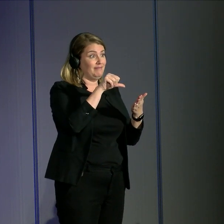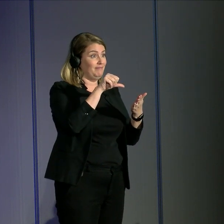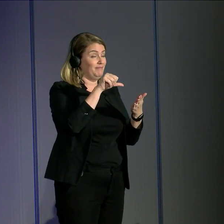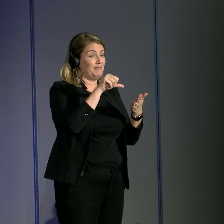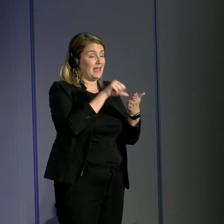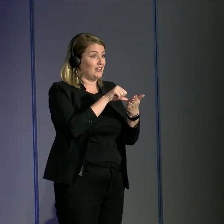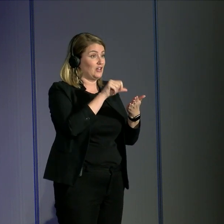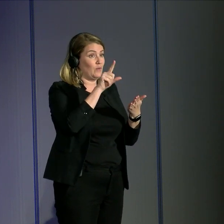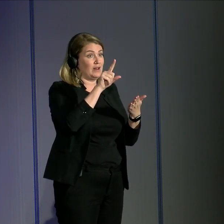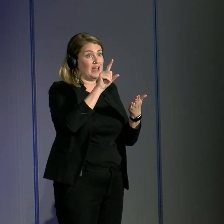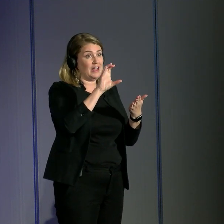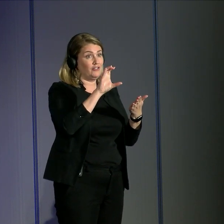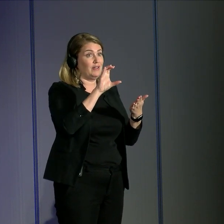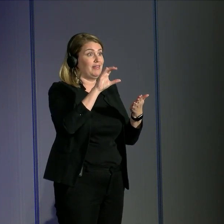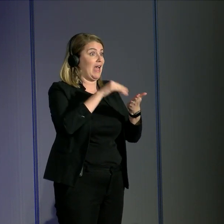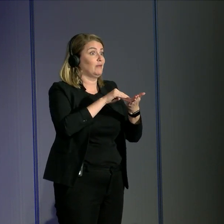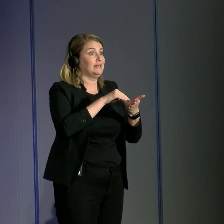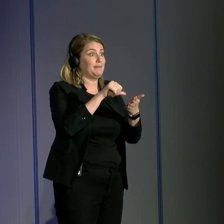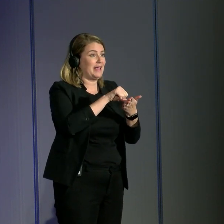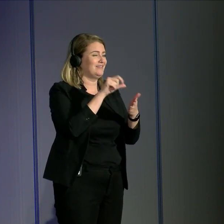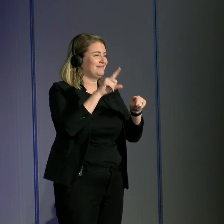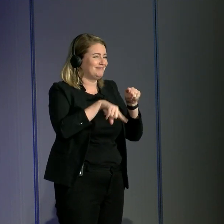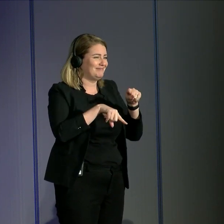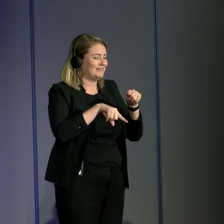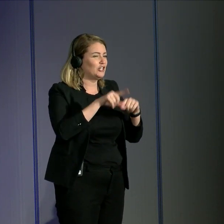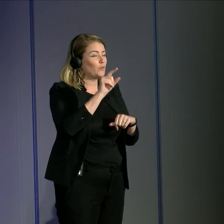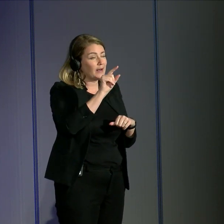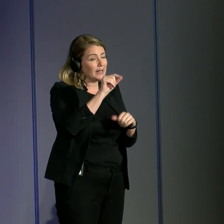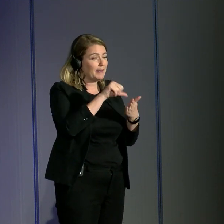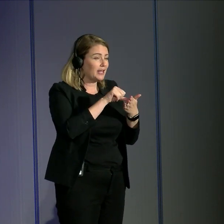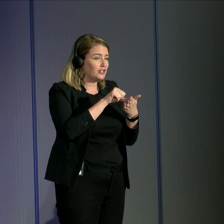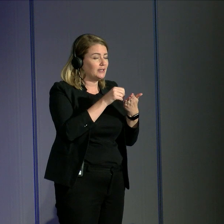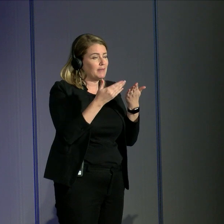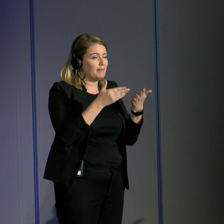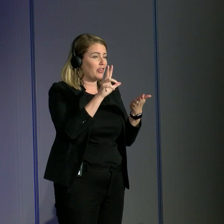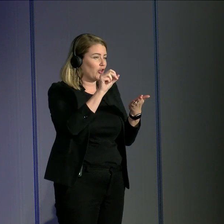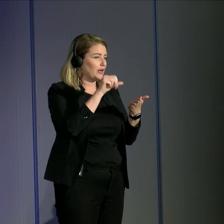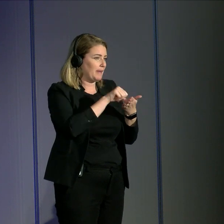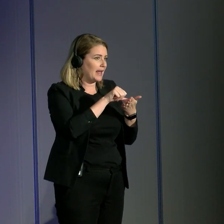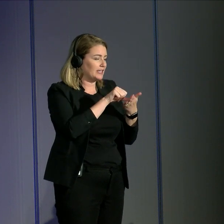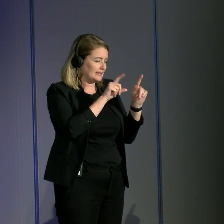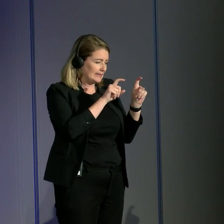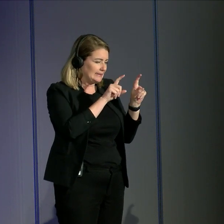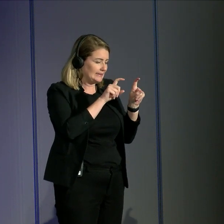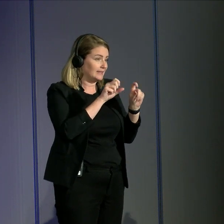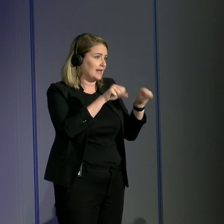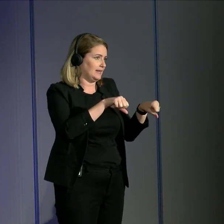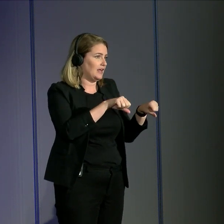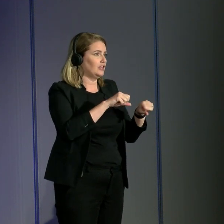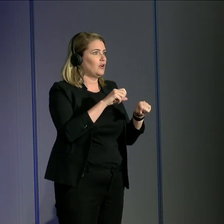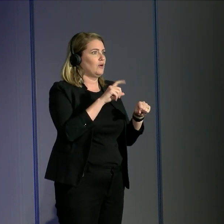Probably only 20 or 30. So you need to be very strategic about when and where you do this. Okay?